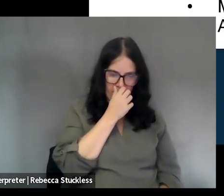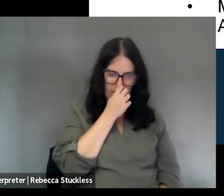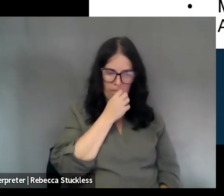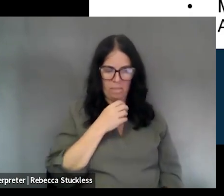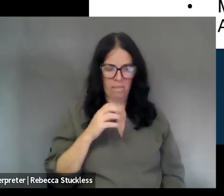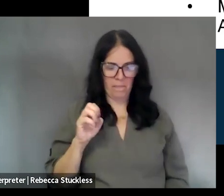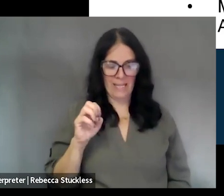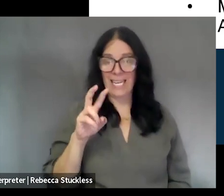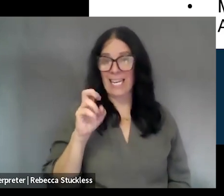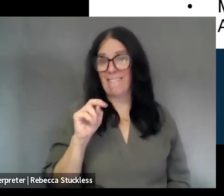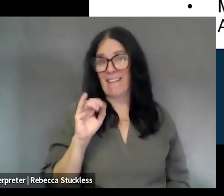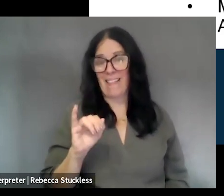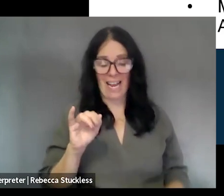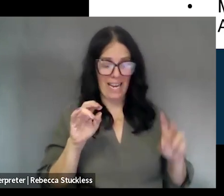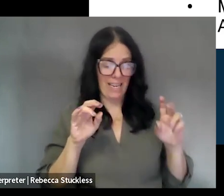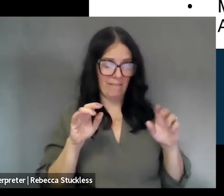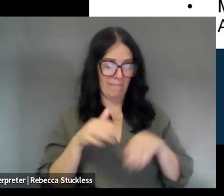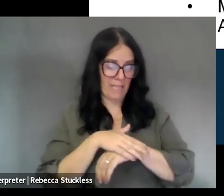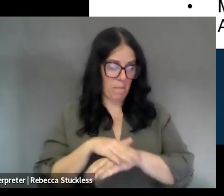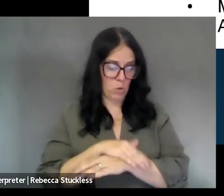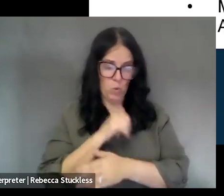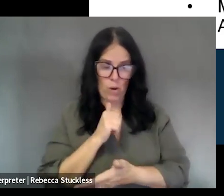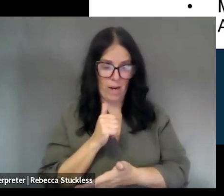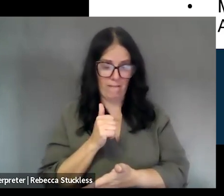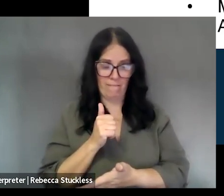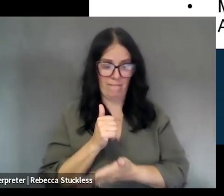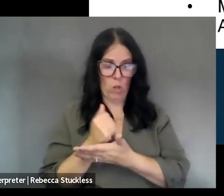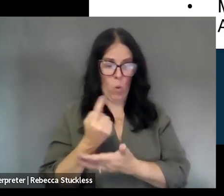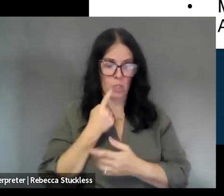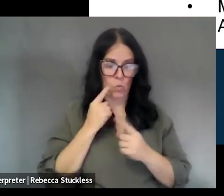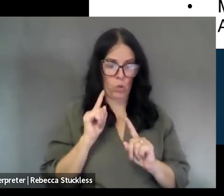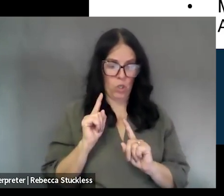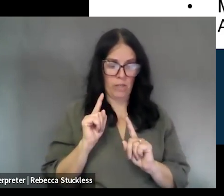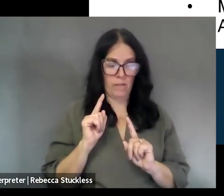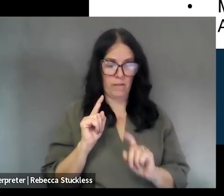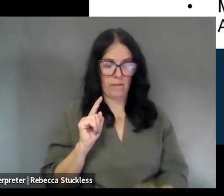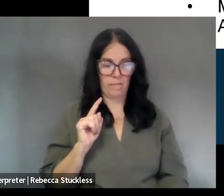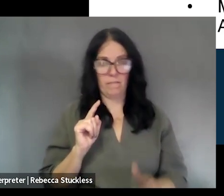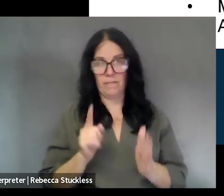don't always work. I believe that there are some sort of with vitamin with a sort of a vitamin